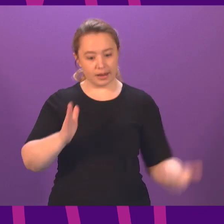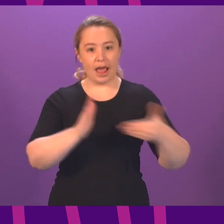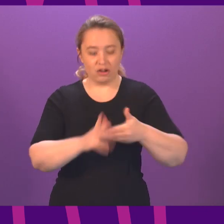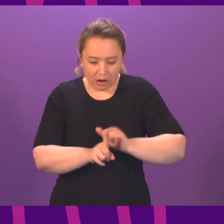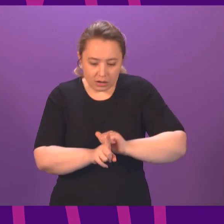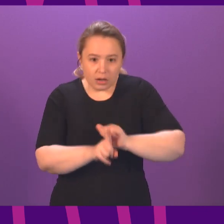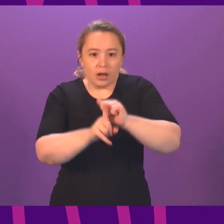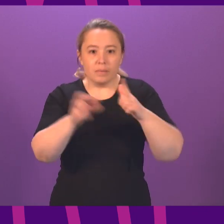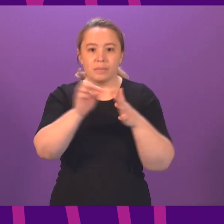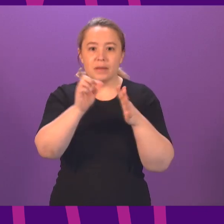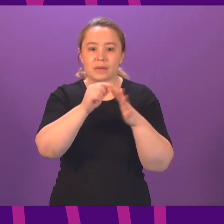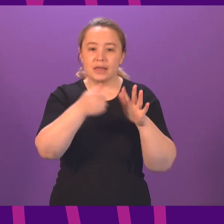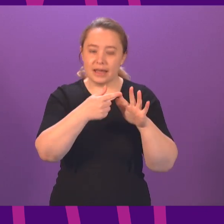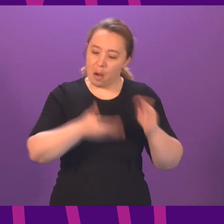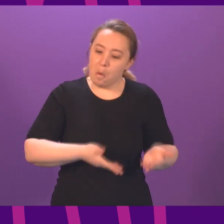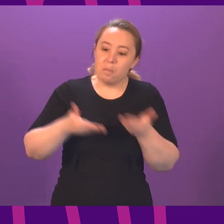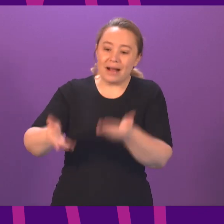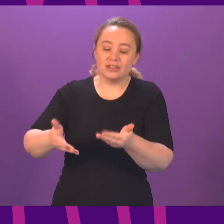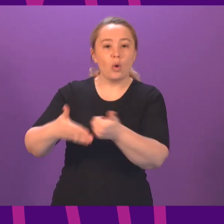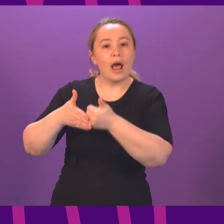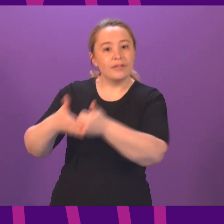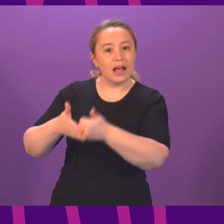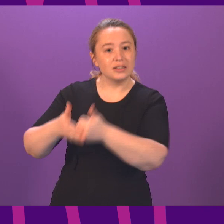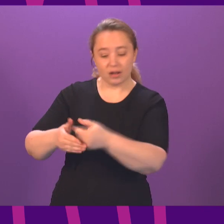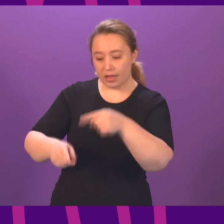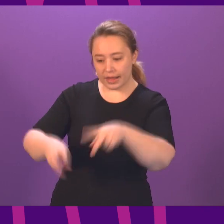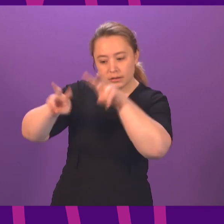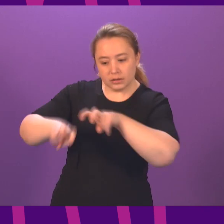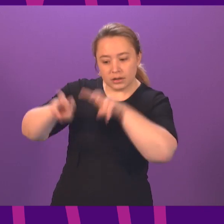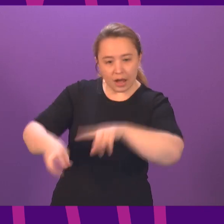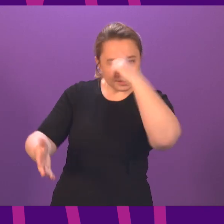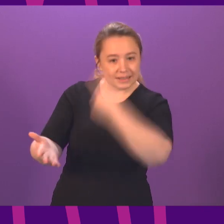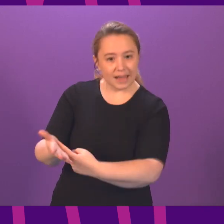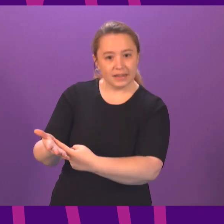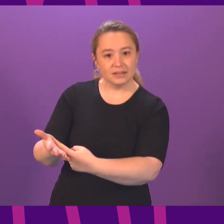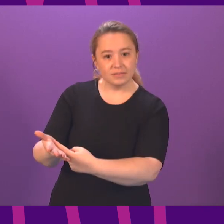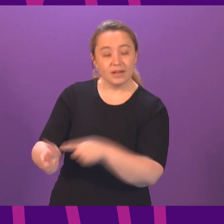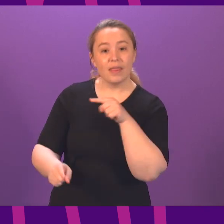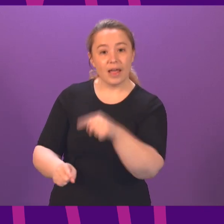to consider that and come to a view. Until now, that has been done on a four-nations